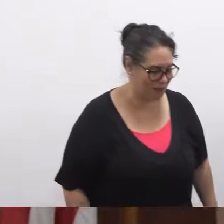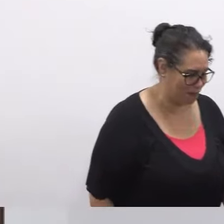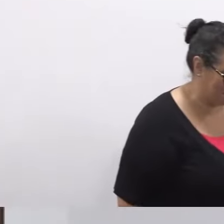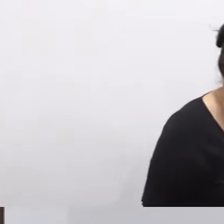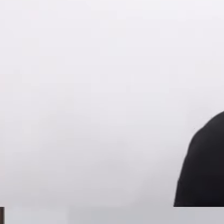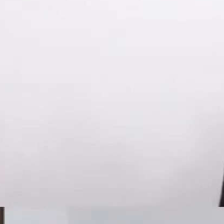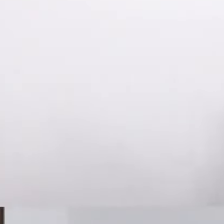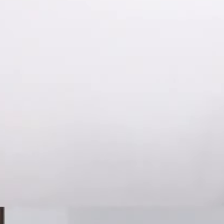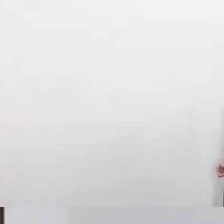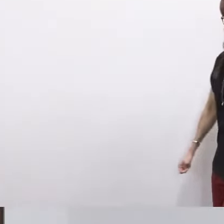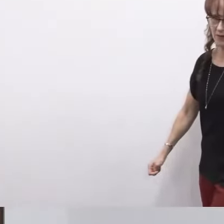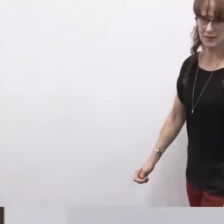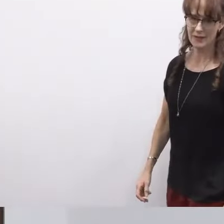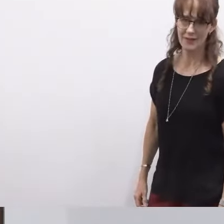Thank you, Ms. Kerr. Mr. Miller.